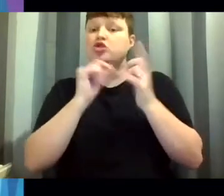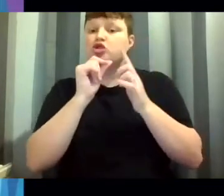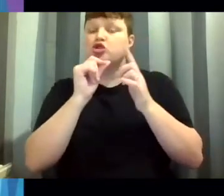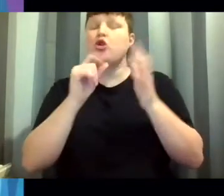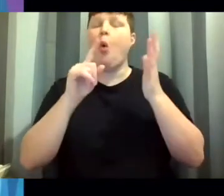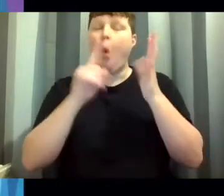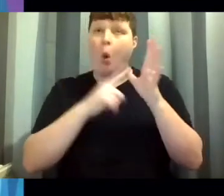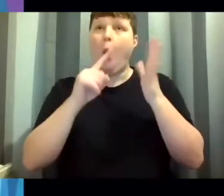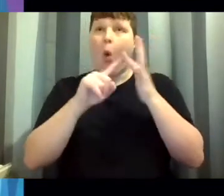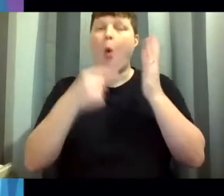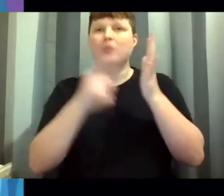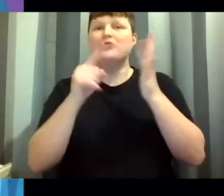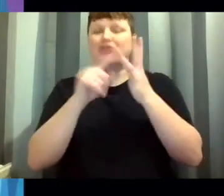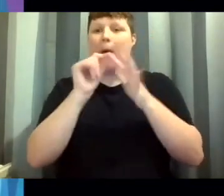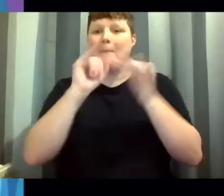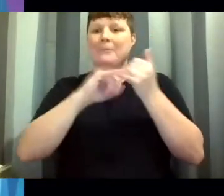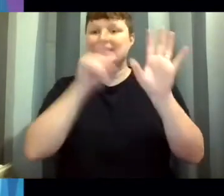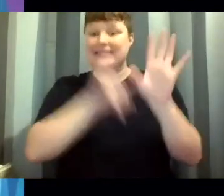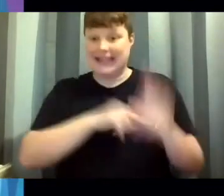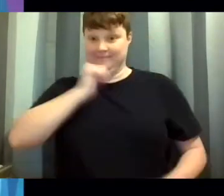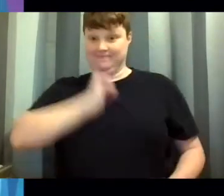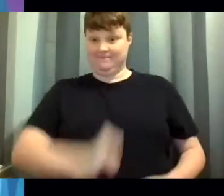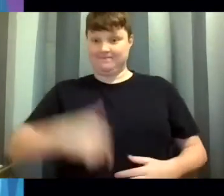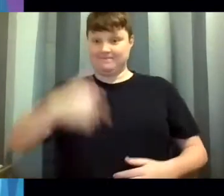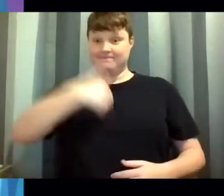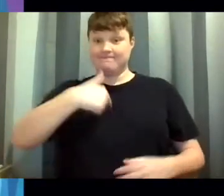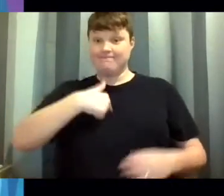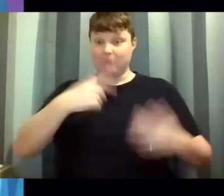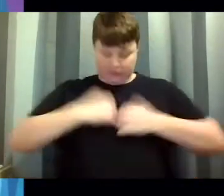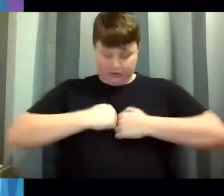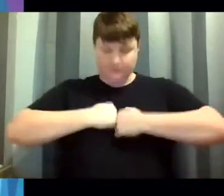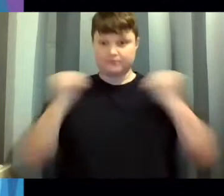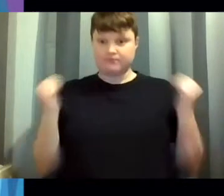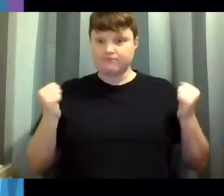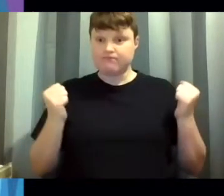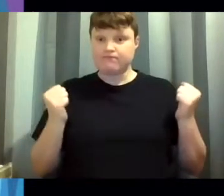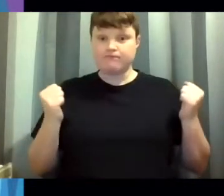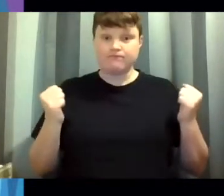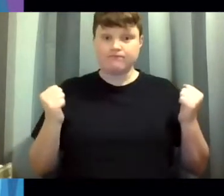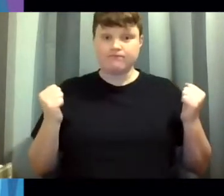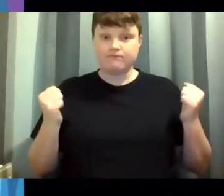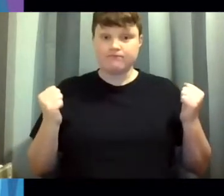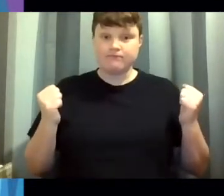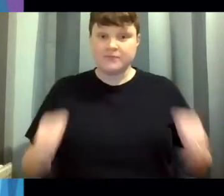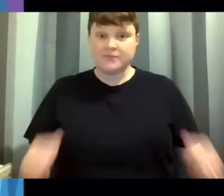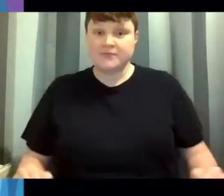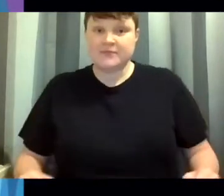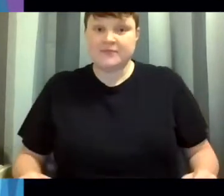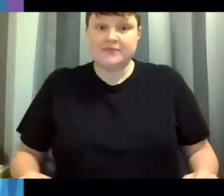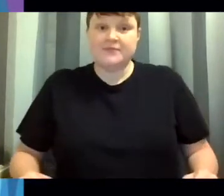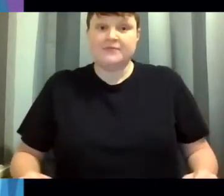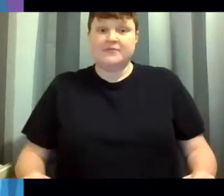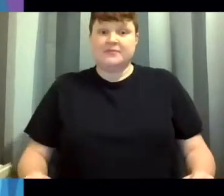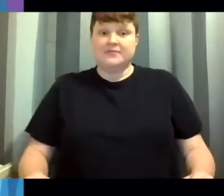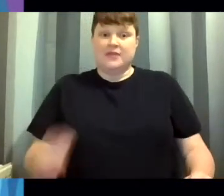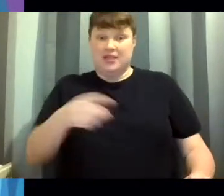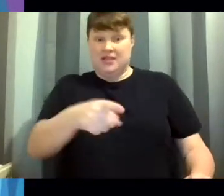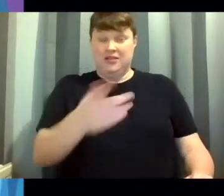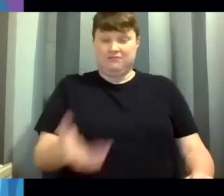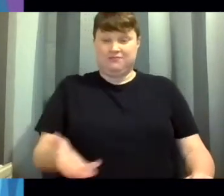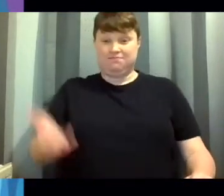and you wanted to find out what caused them to die). Autopsies have been being performed